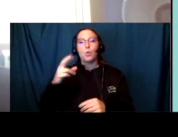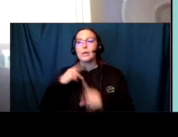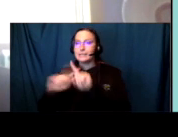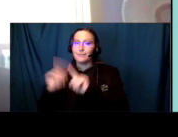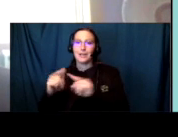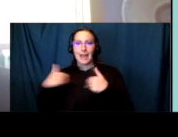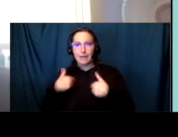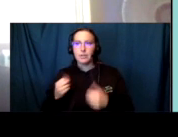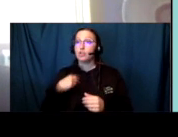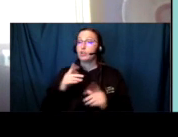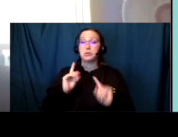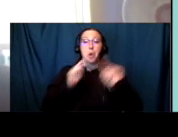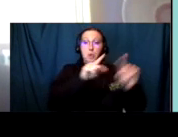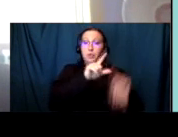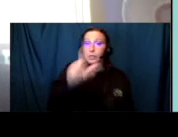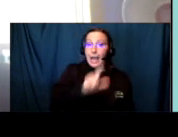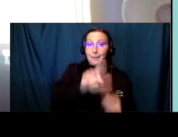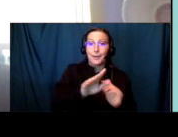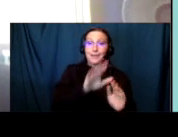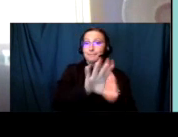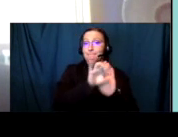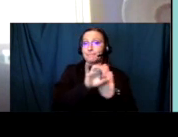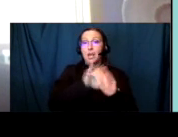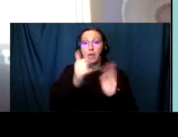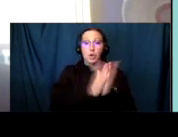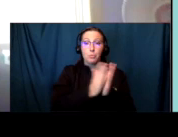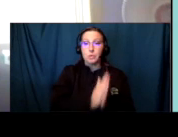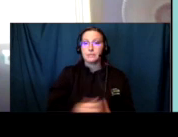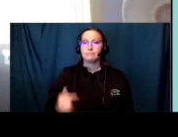the library. I've used songs that are related to